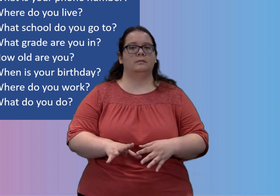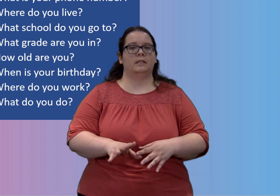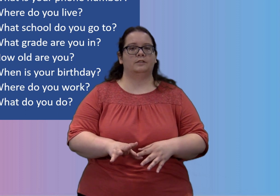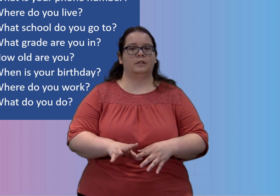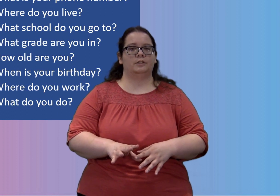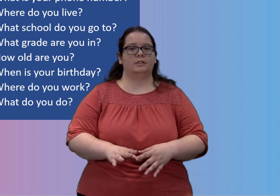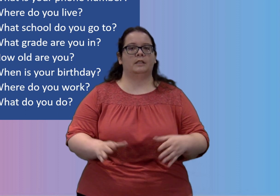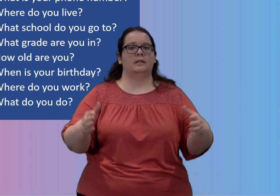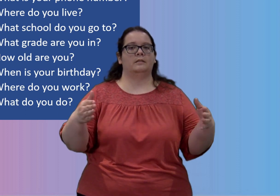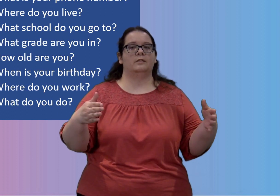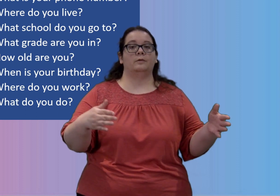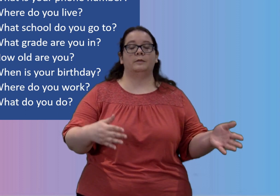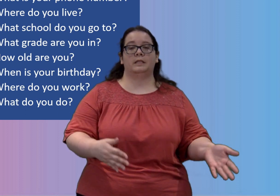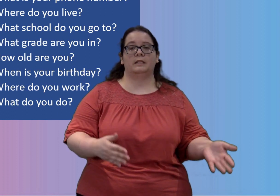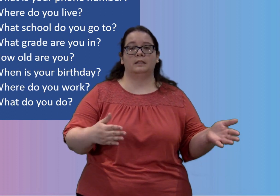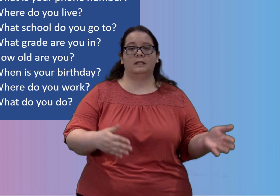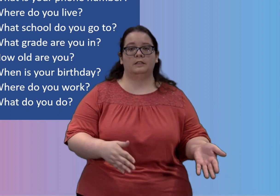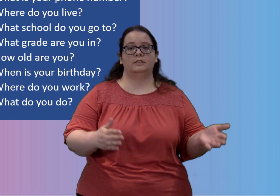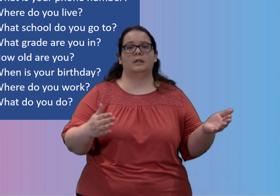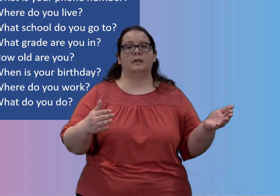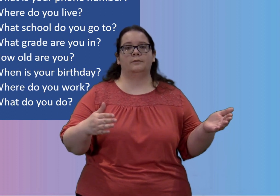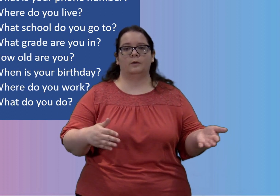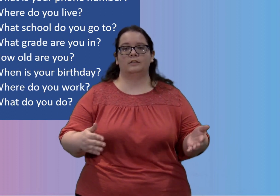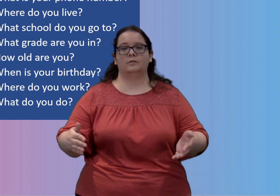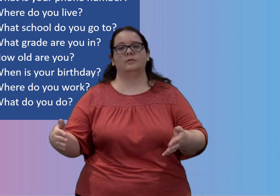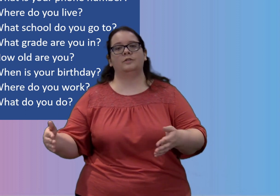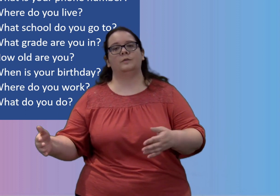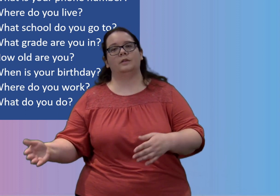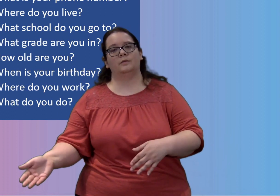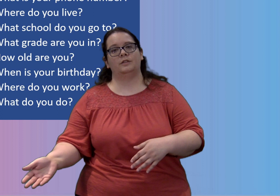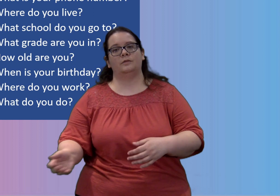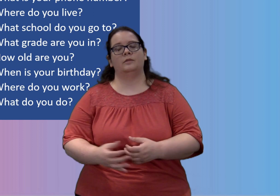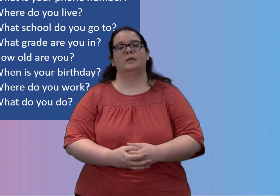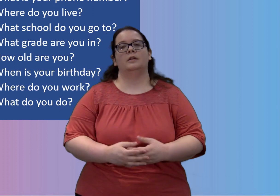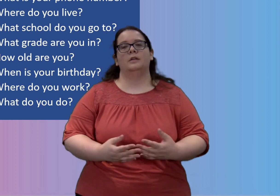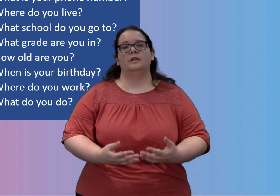less structured than the way we say it in English of "What school do you go to?" You're